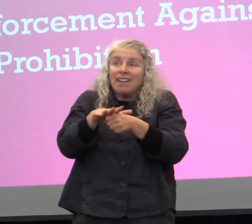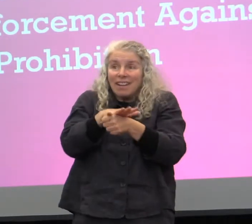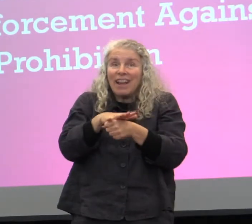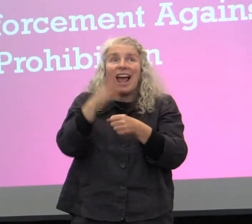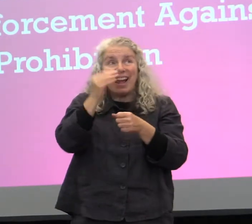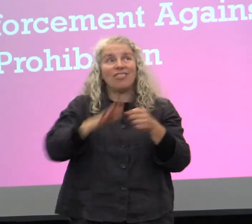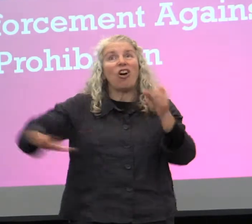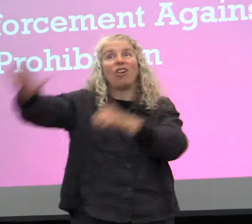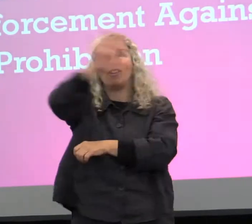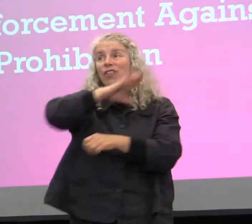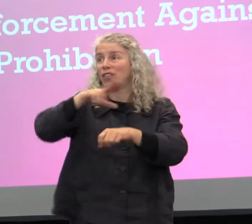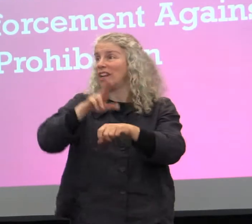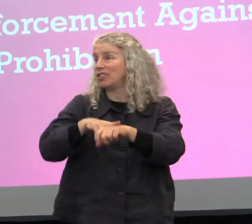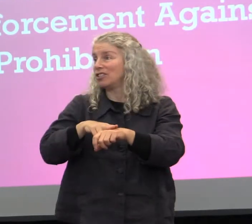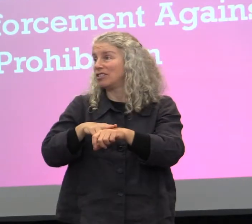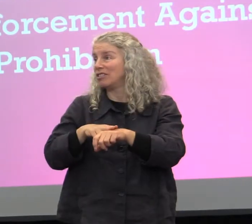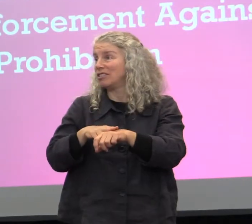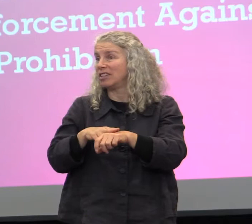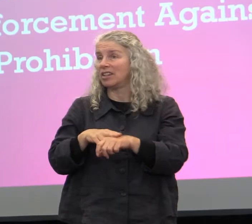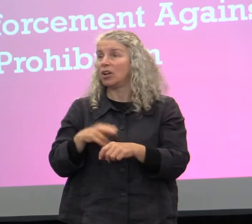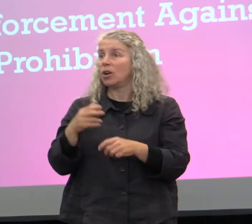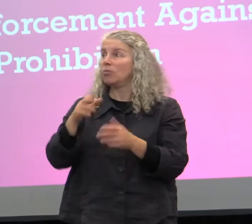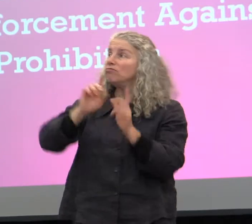Within the halls of our state and national capitals.